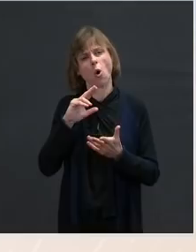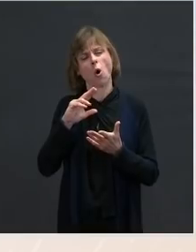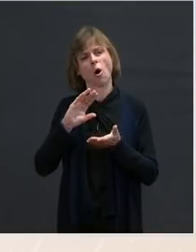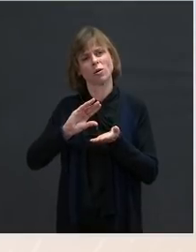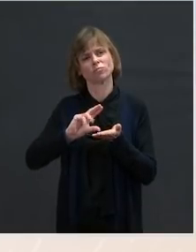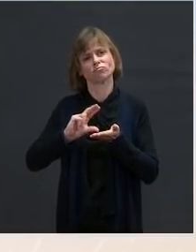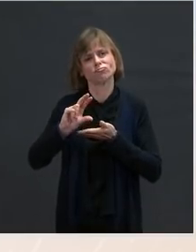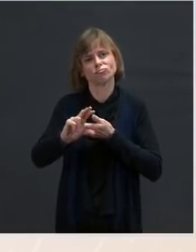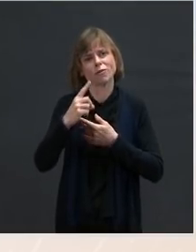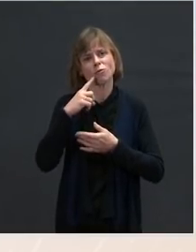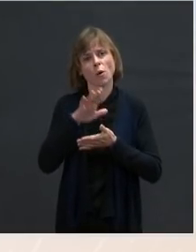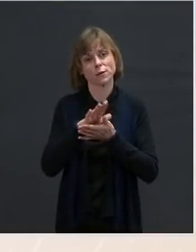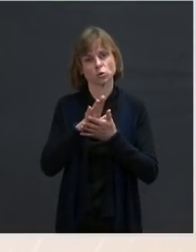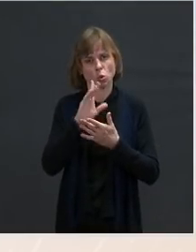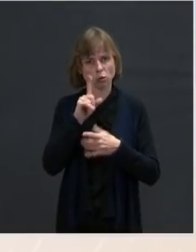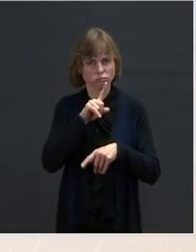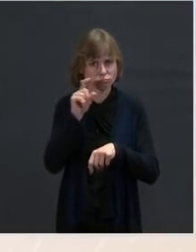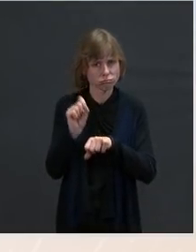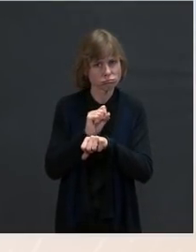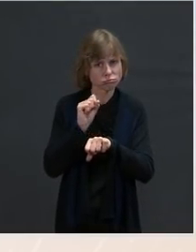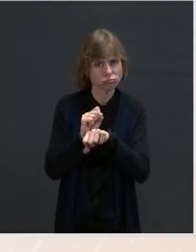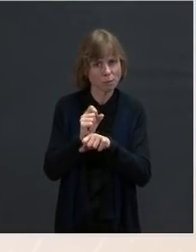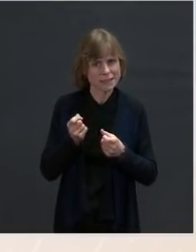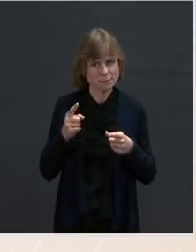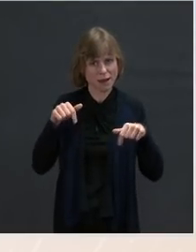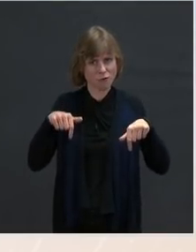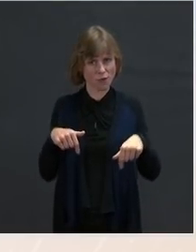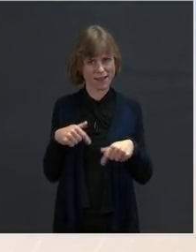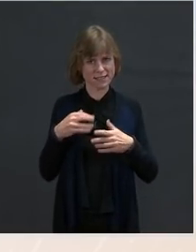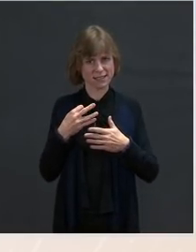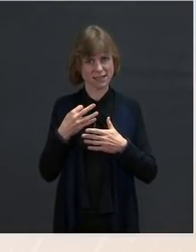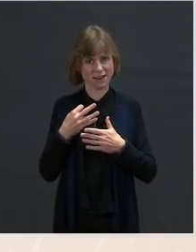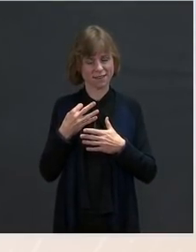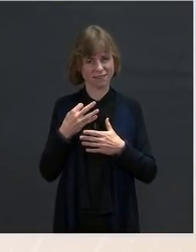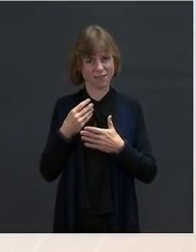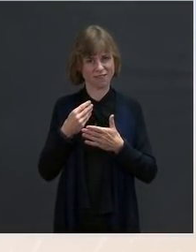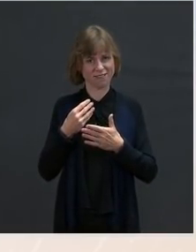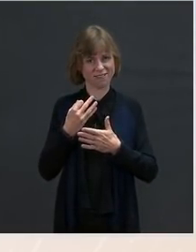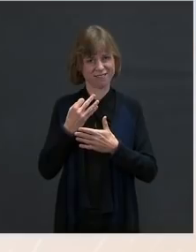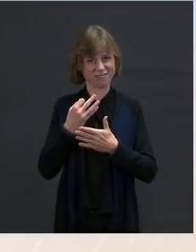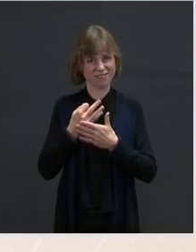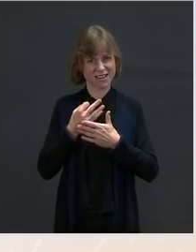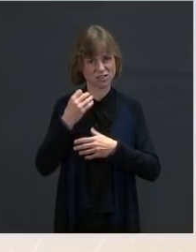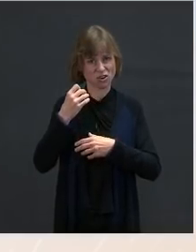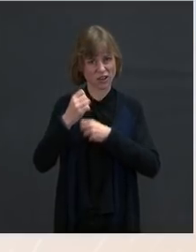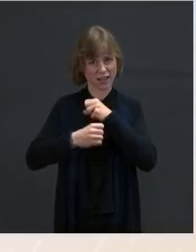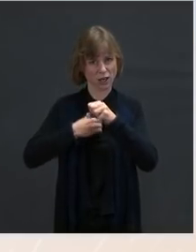would actually be spent in the current fiscal year. Ms. Psaki: Mm-hmm. The Press: What exactly is the White House doing to ensure that money would actually mean